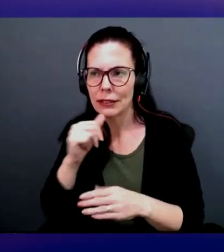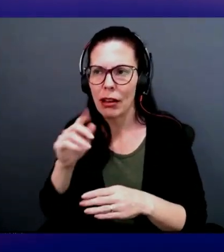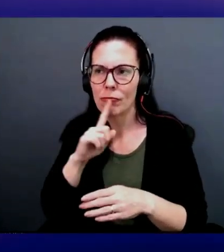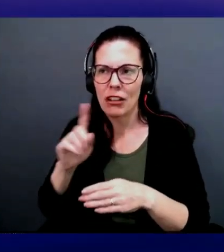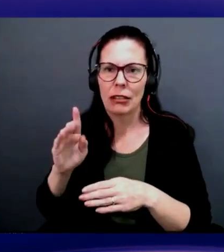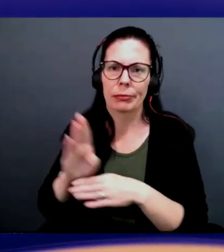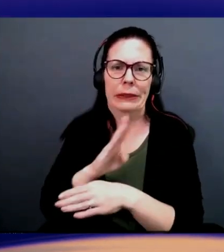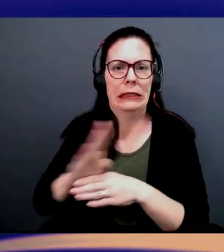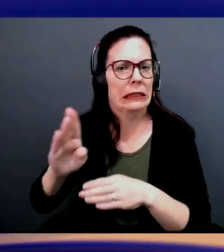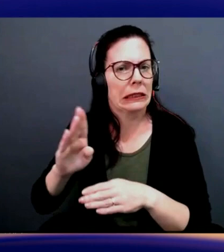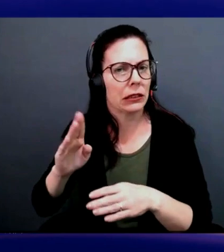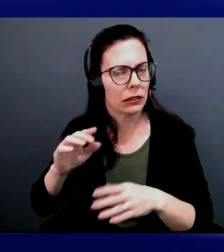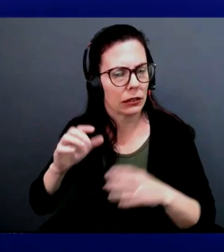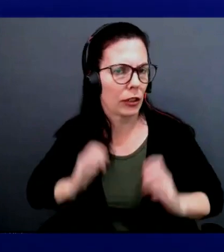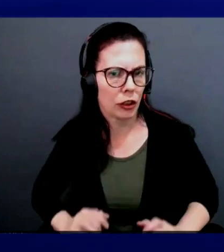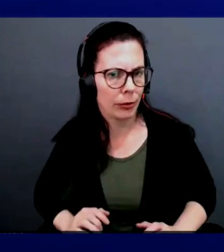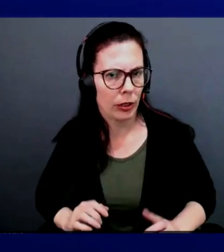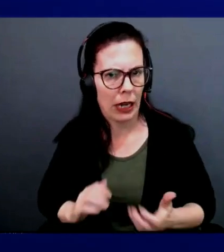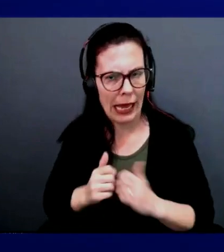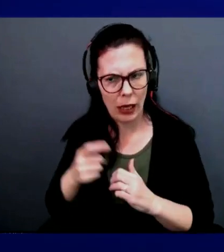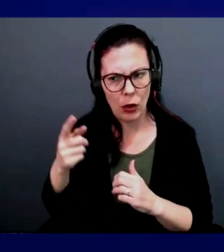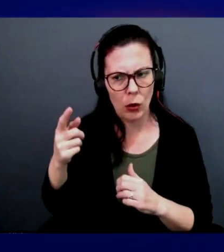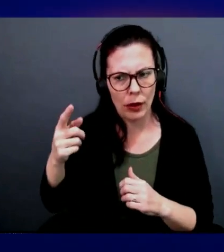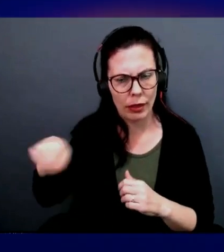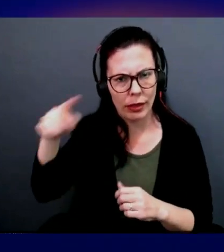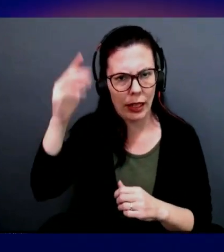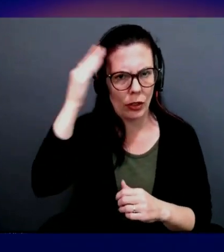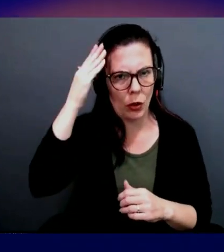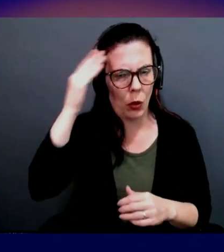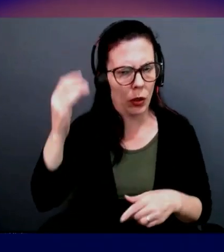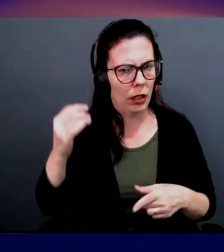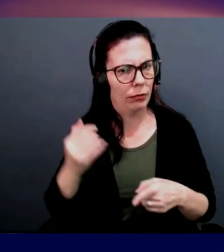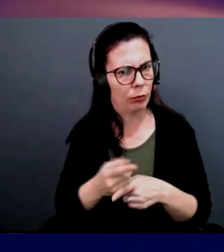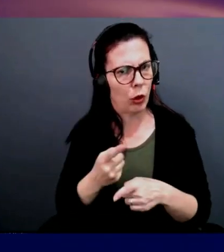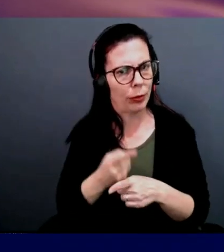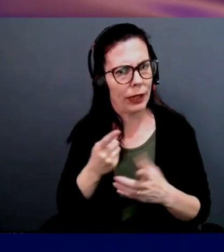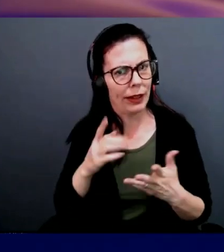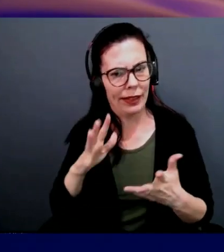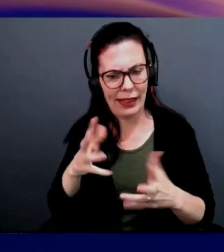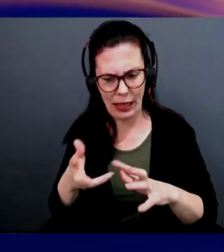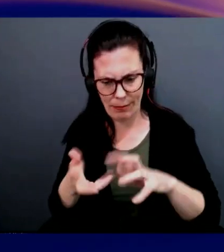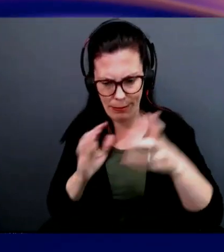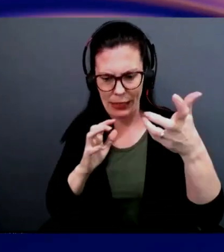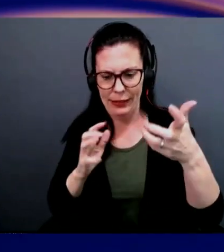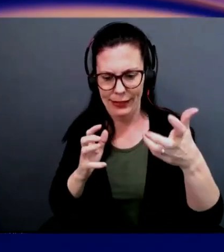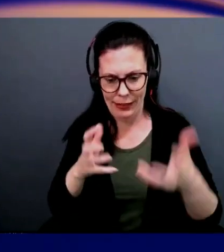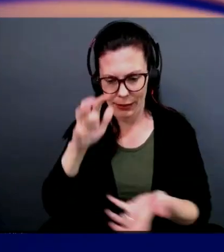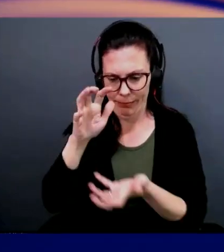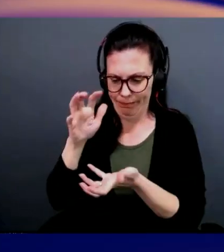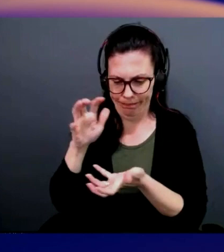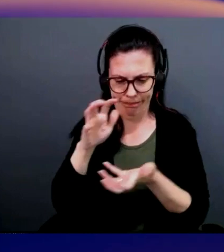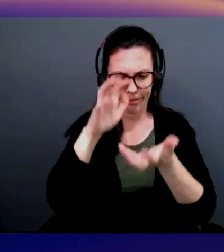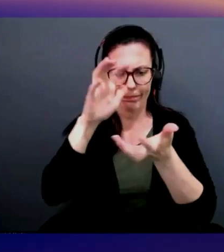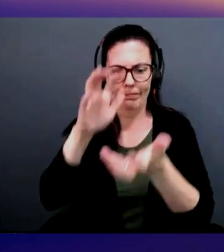when would they know that it's appropriate for them to take their spaghetti mess they've built and start using Glue instead?